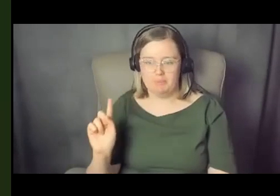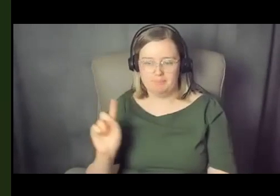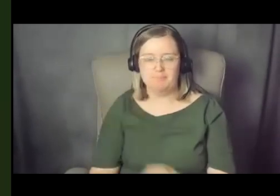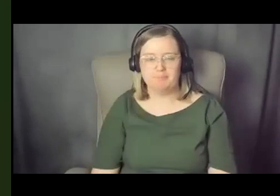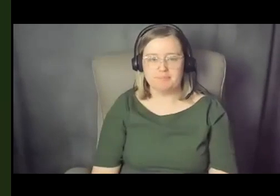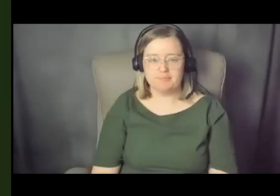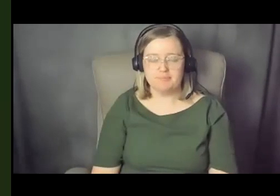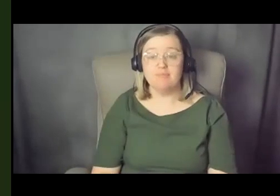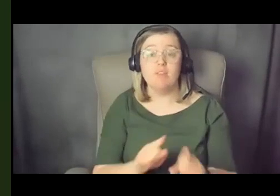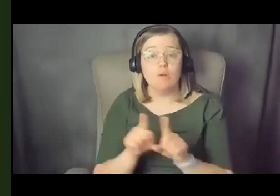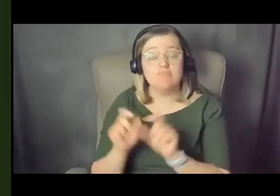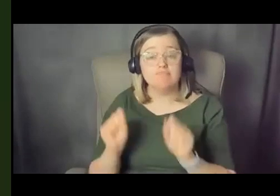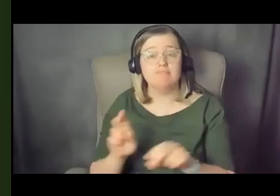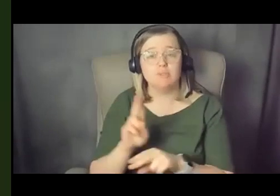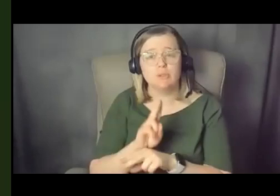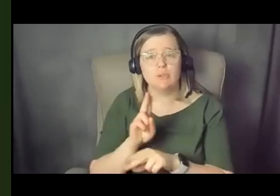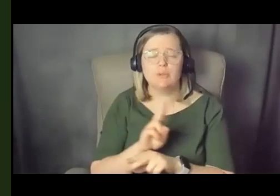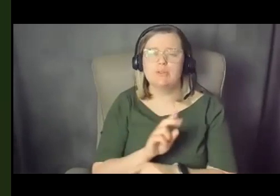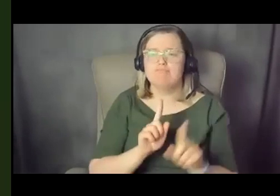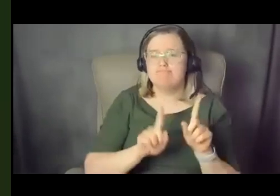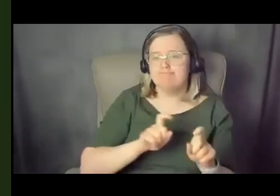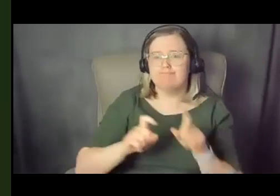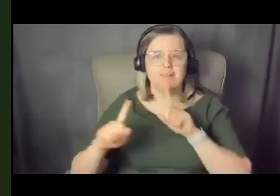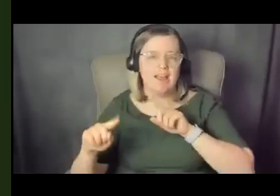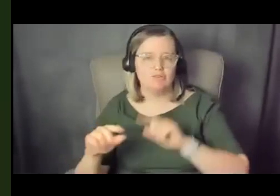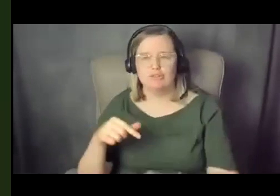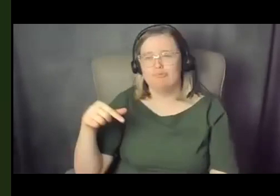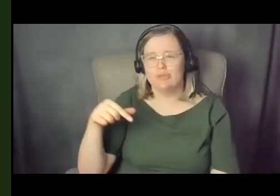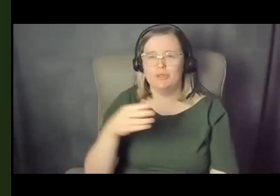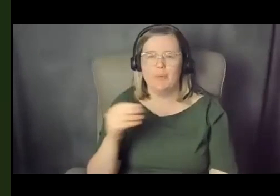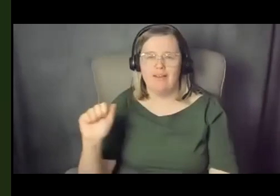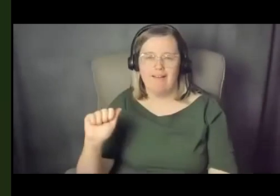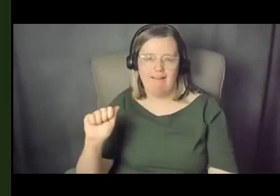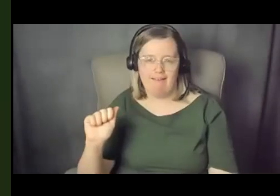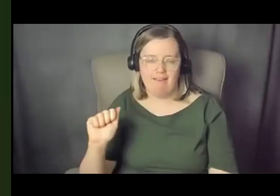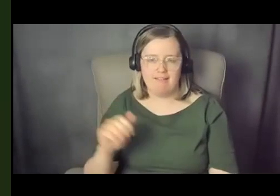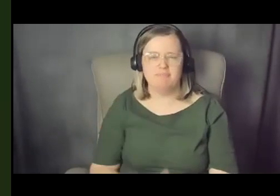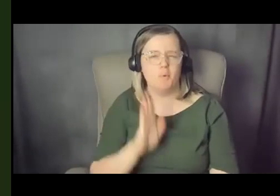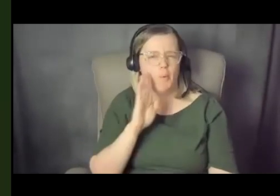You can also use the Q&A chat function, which I'll introduce you to in just a moment.